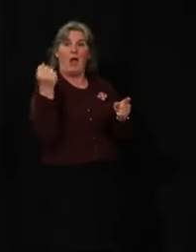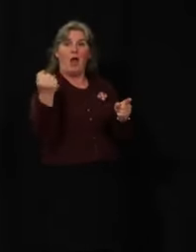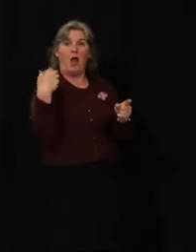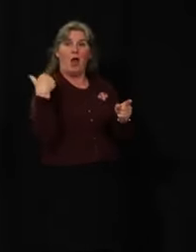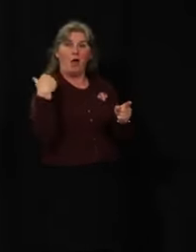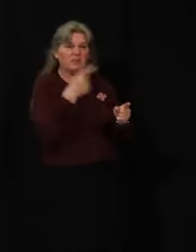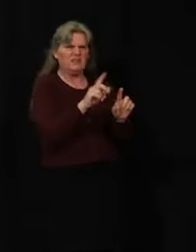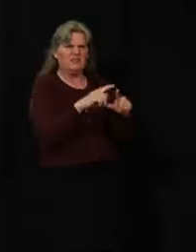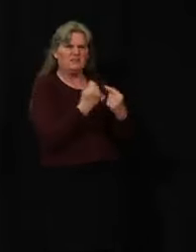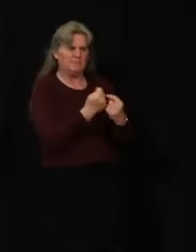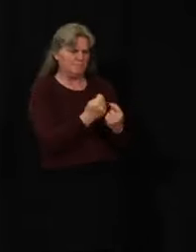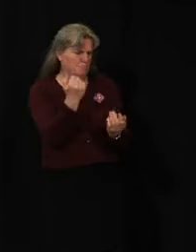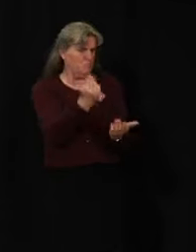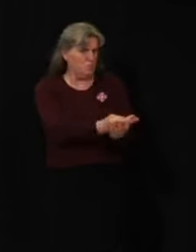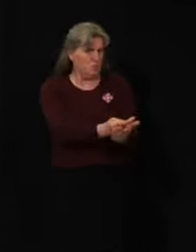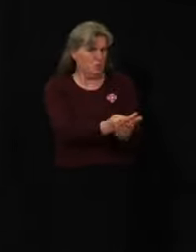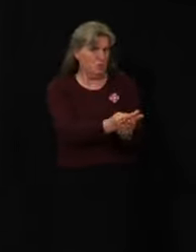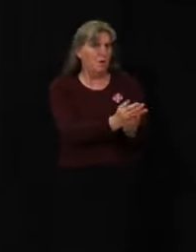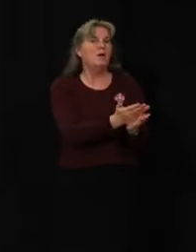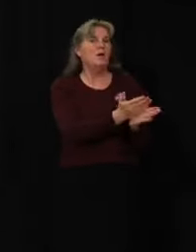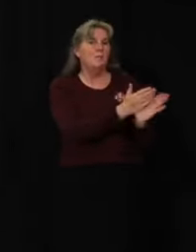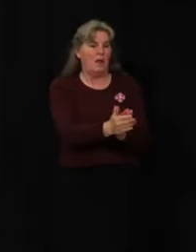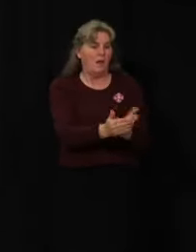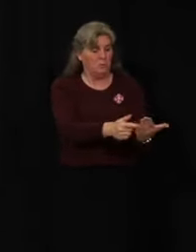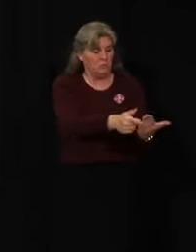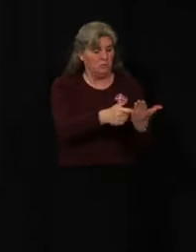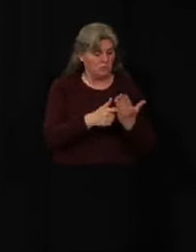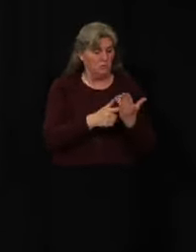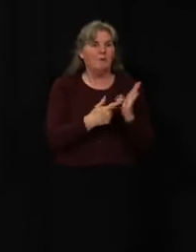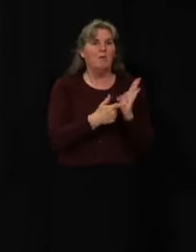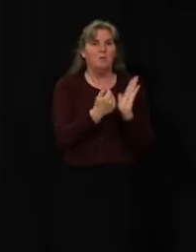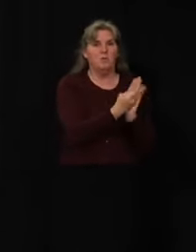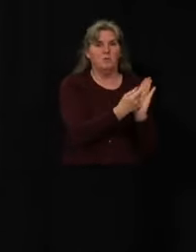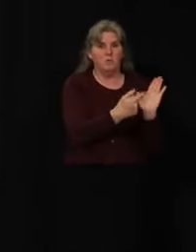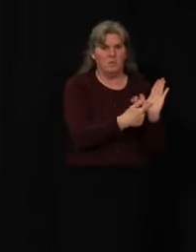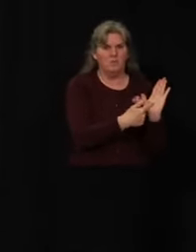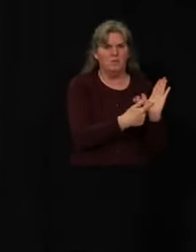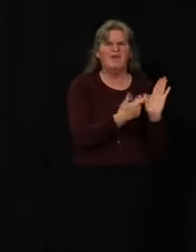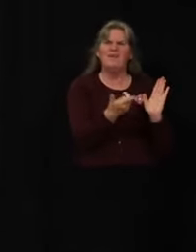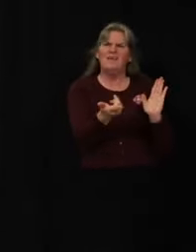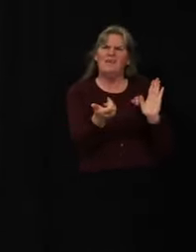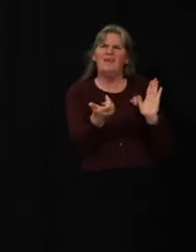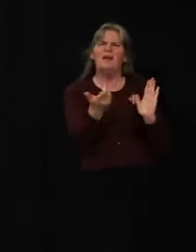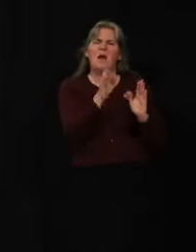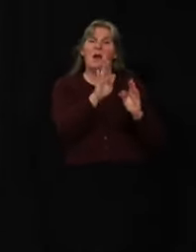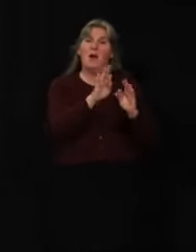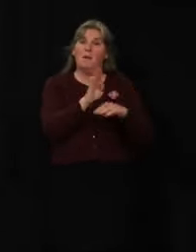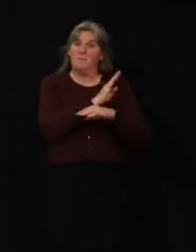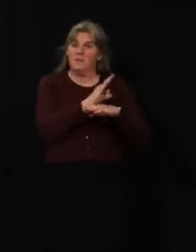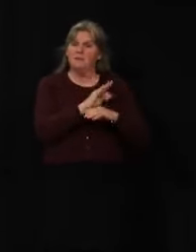his team. Officials are available to help businesses develop these plans